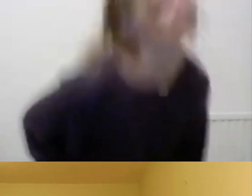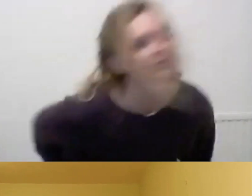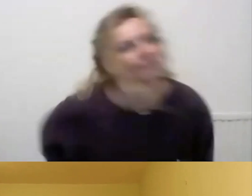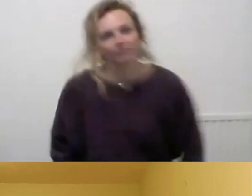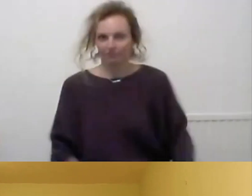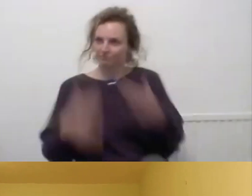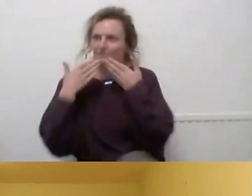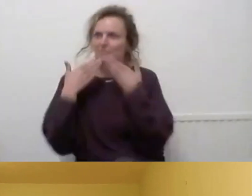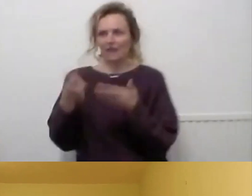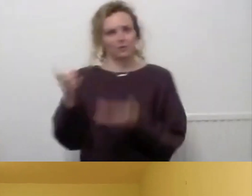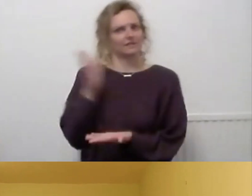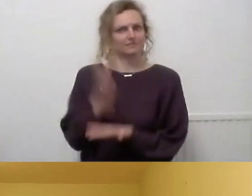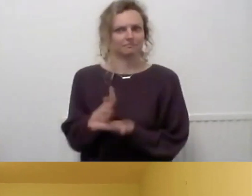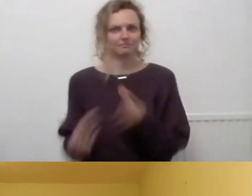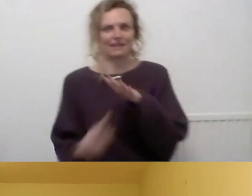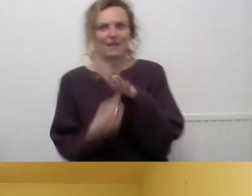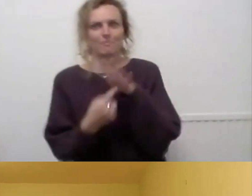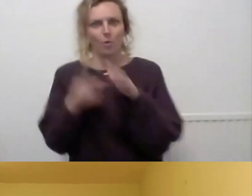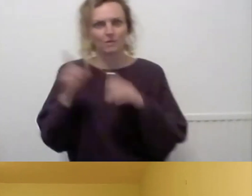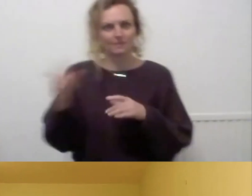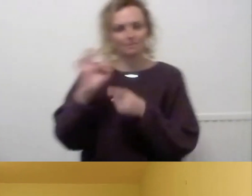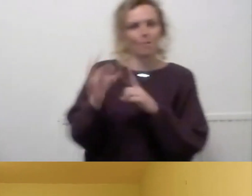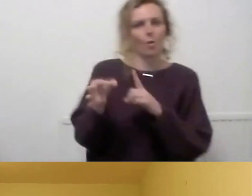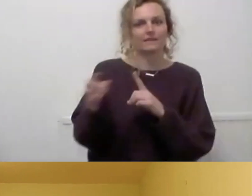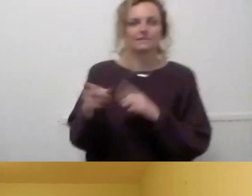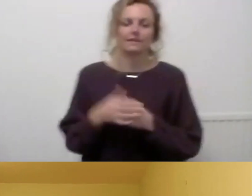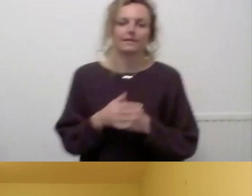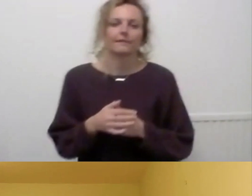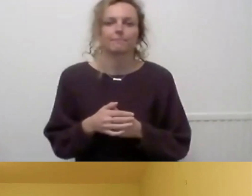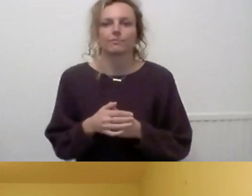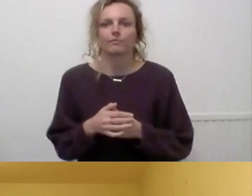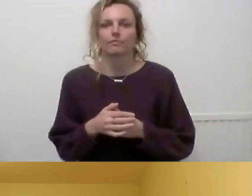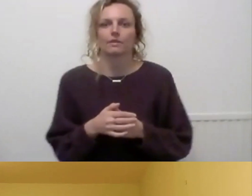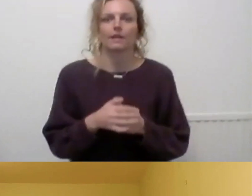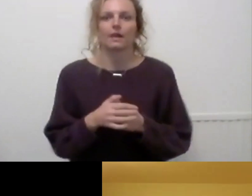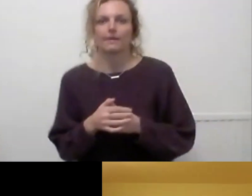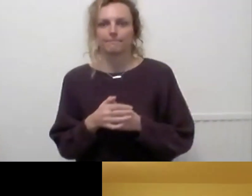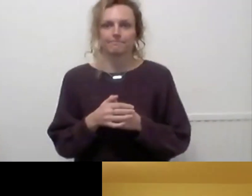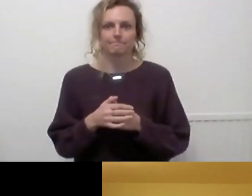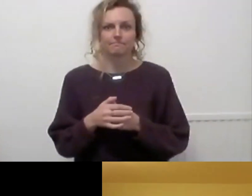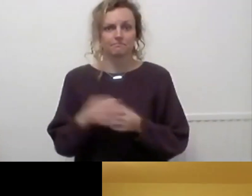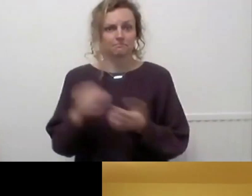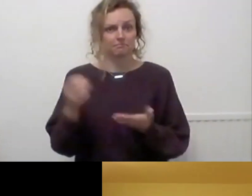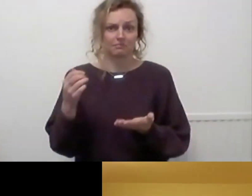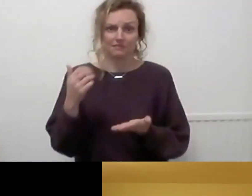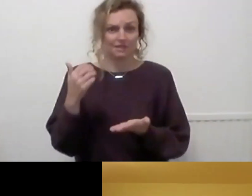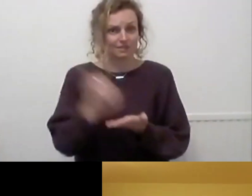Dr. Lazarus. It's brilliant that all this money was thrown at the research trials. So everything